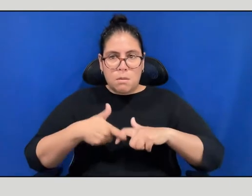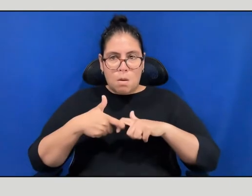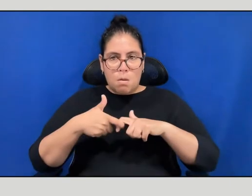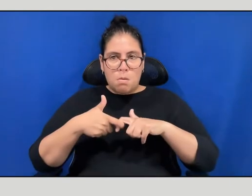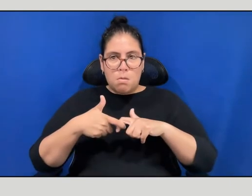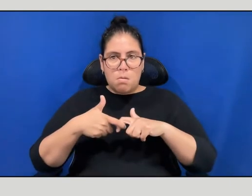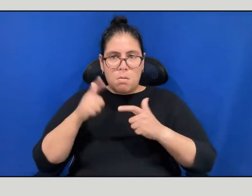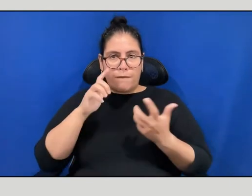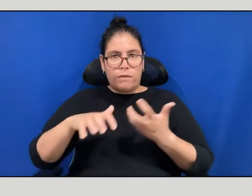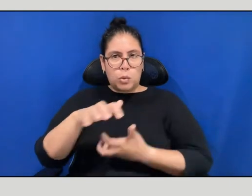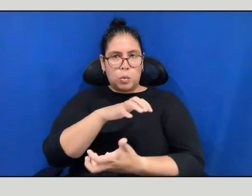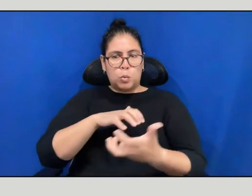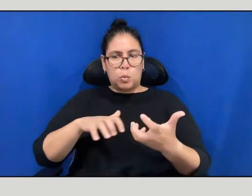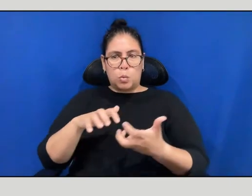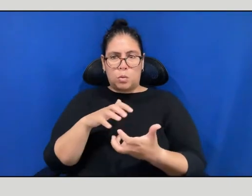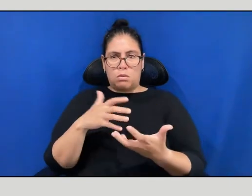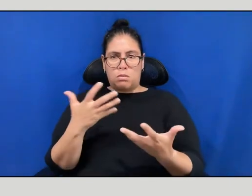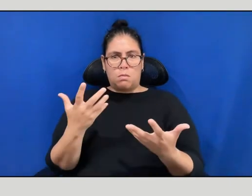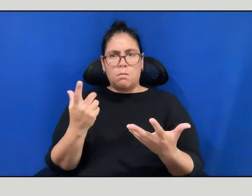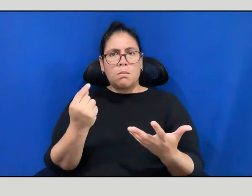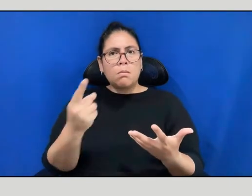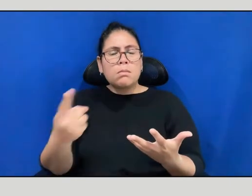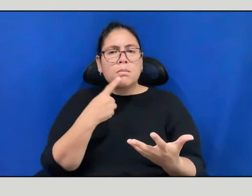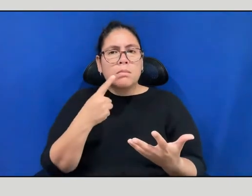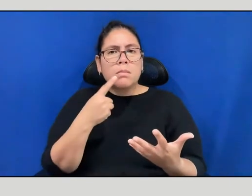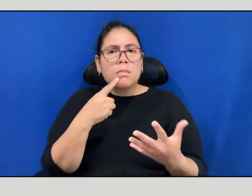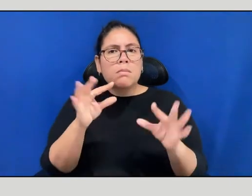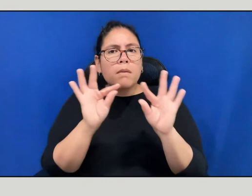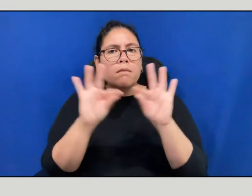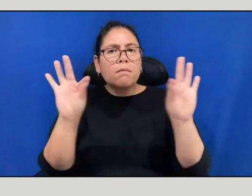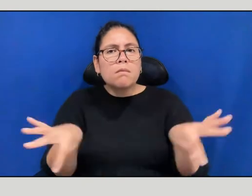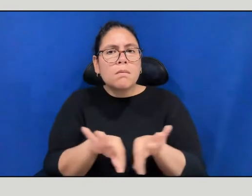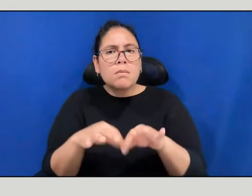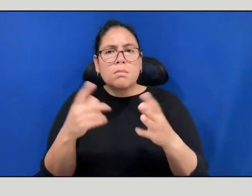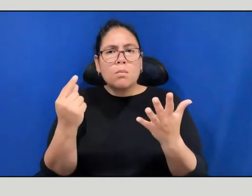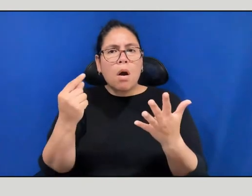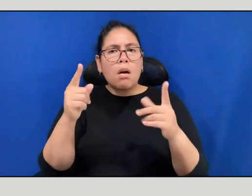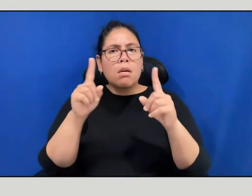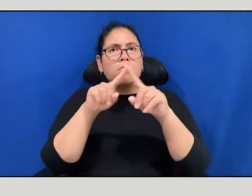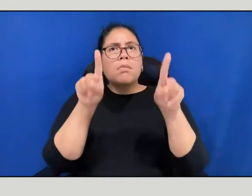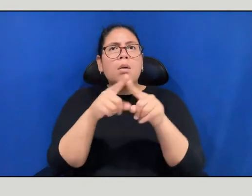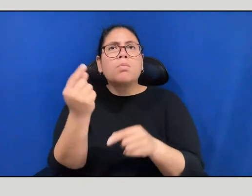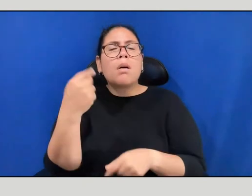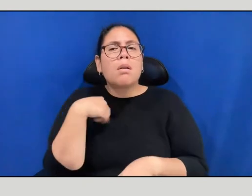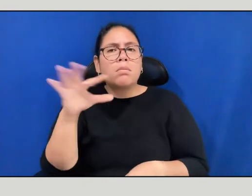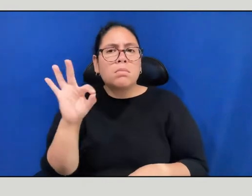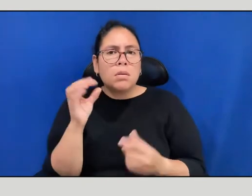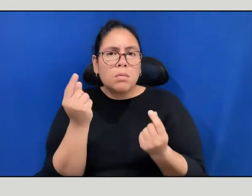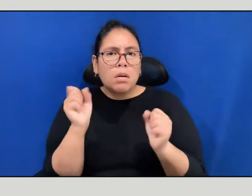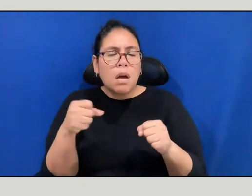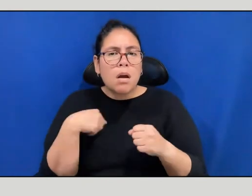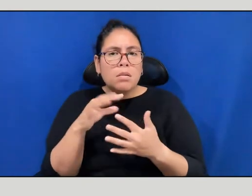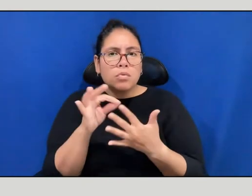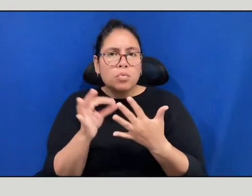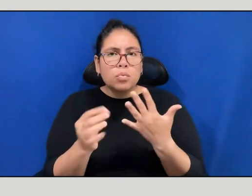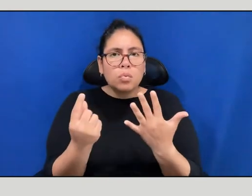"Well, what does it say on the form? What are the boxes?" 'cause they didn't have a quickly developed answer to that, right?